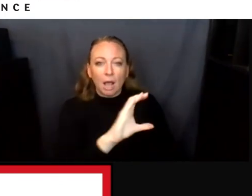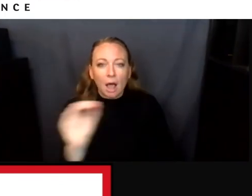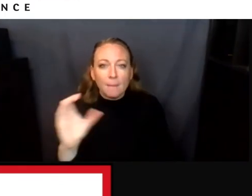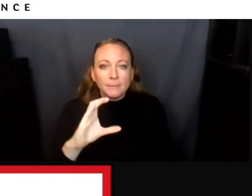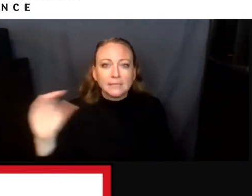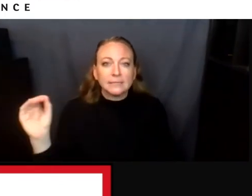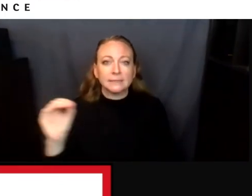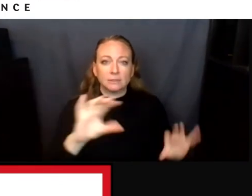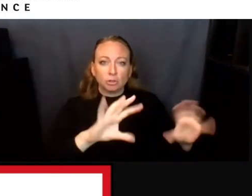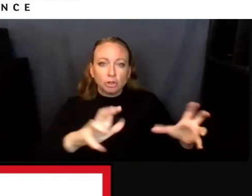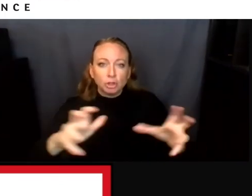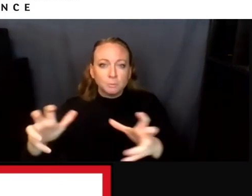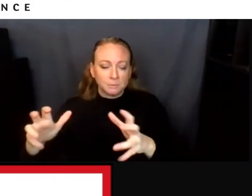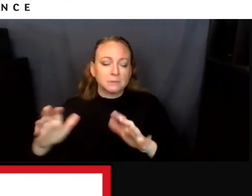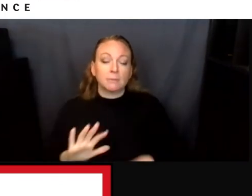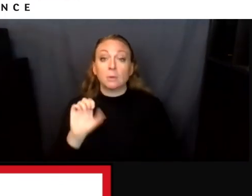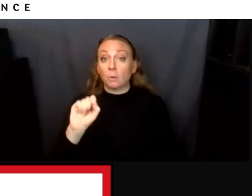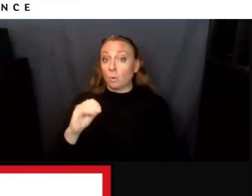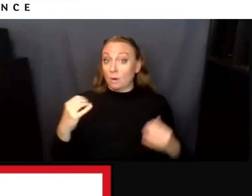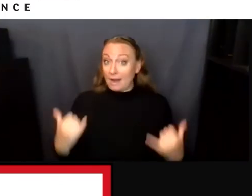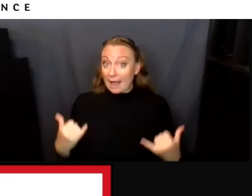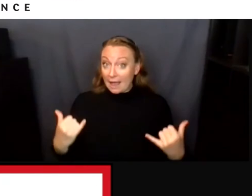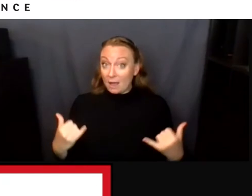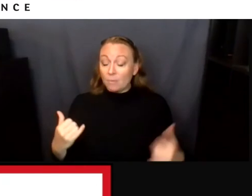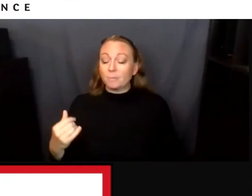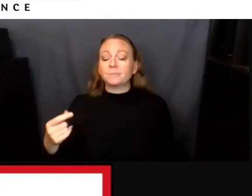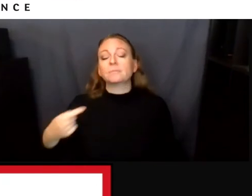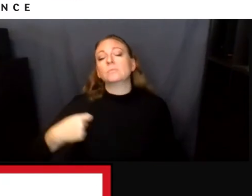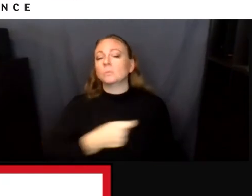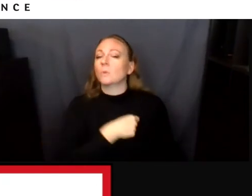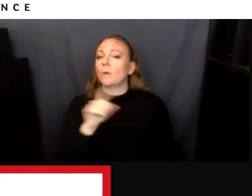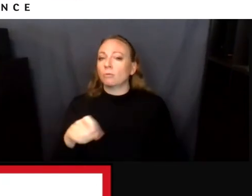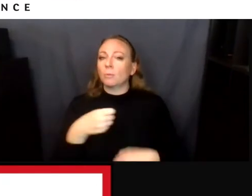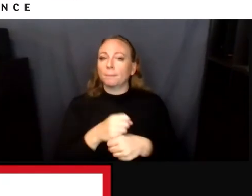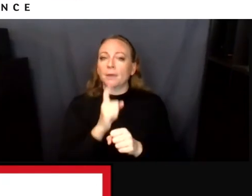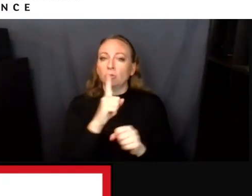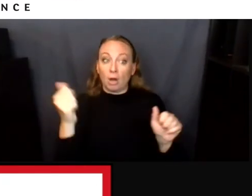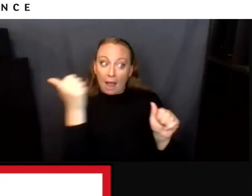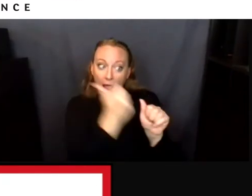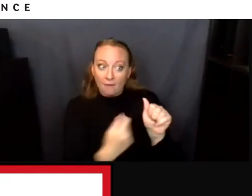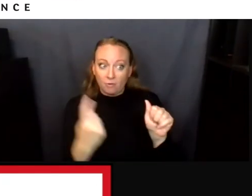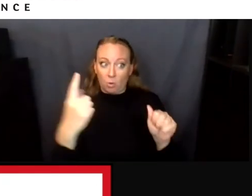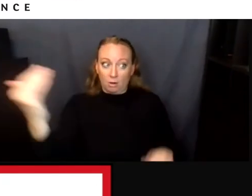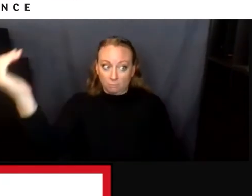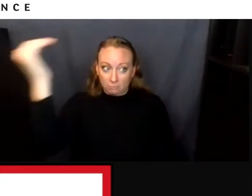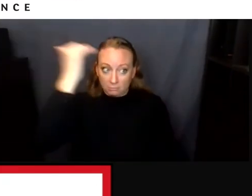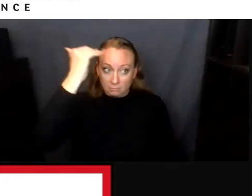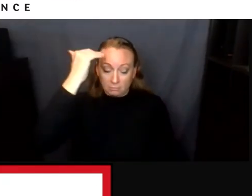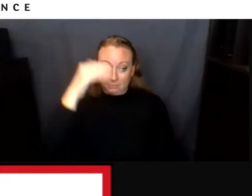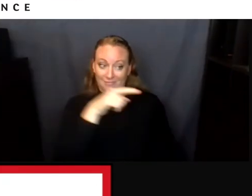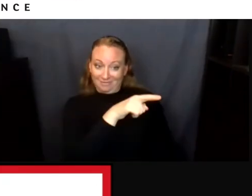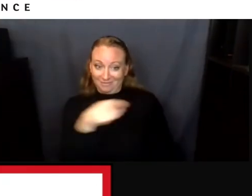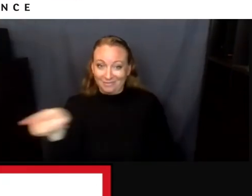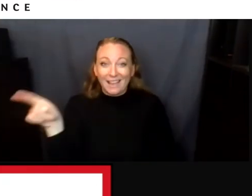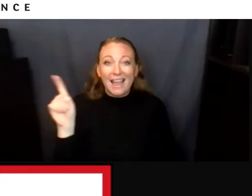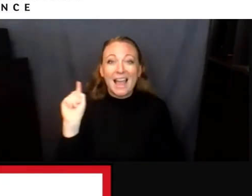So now, it's just making sure that everybody realizes they have to be accessible.